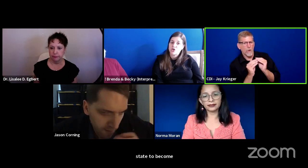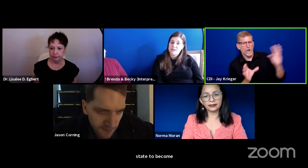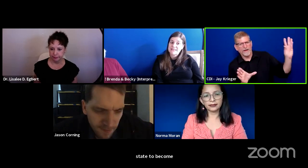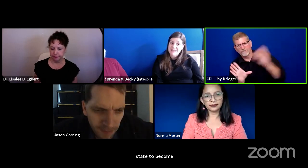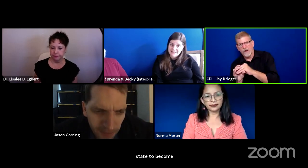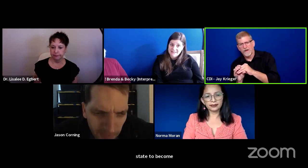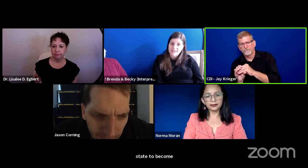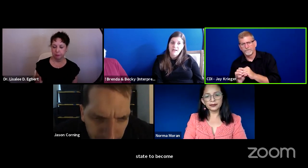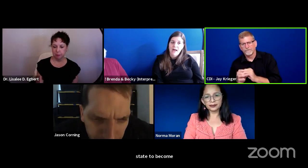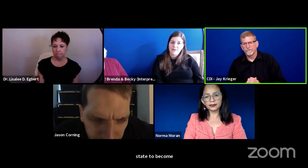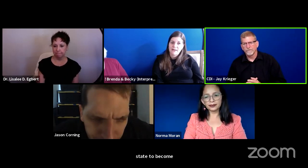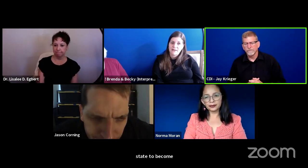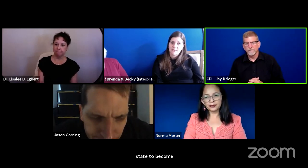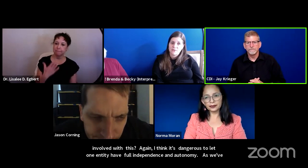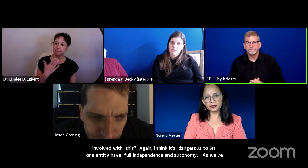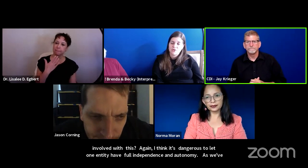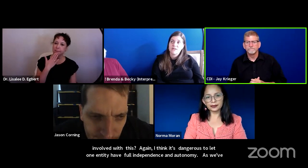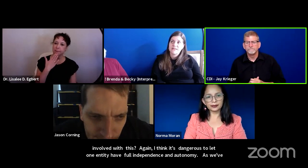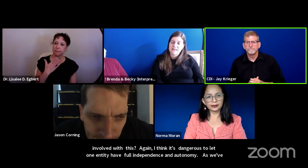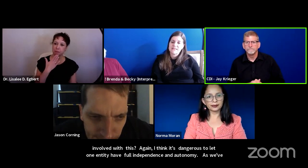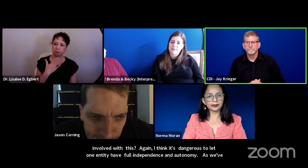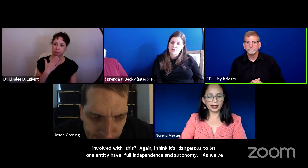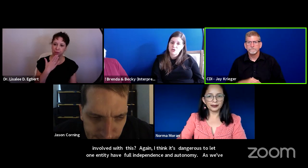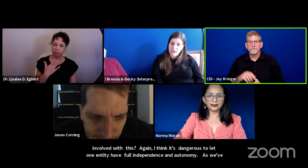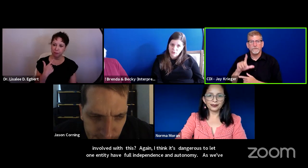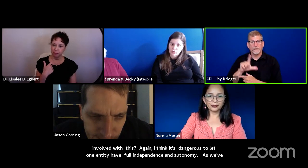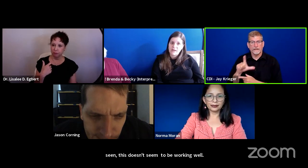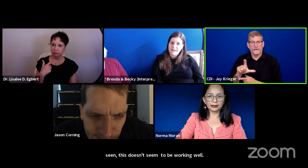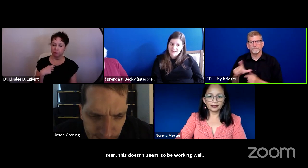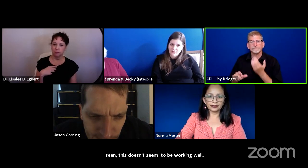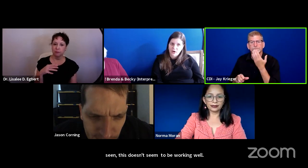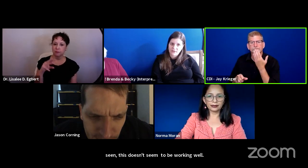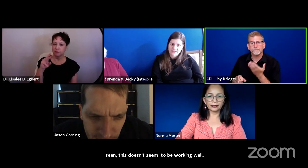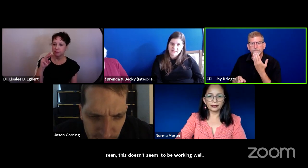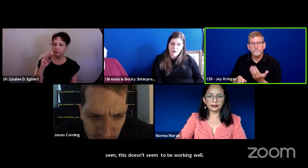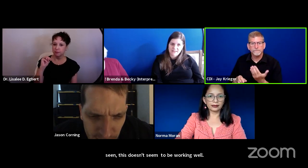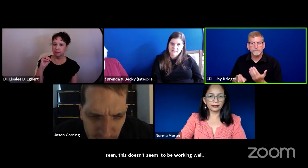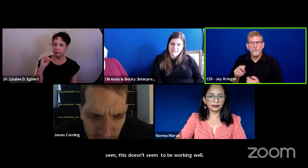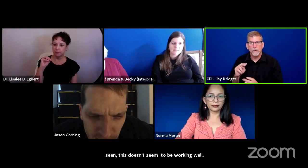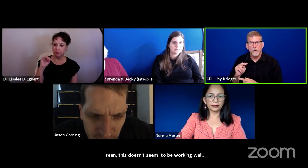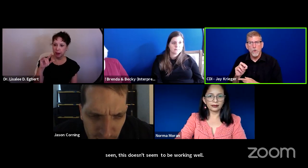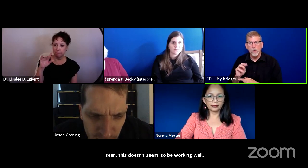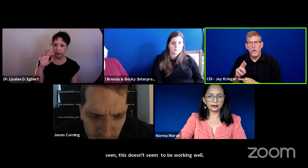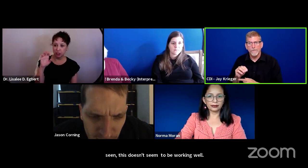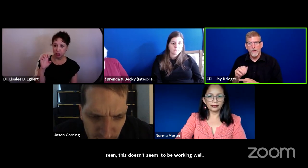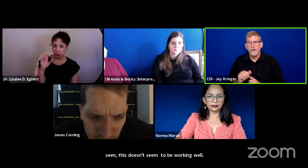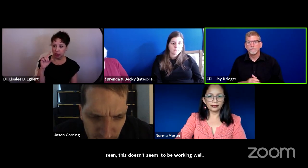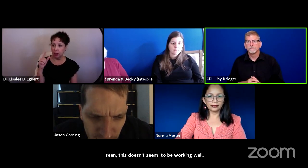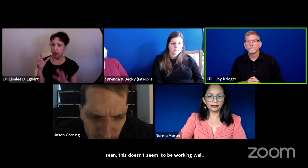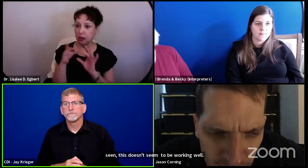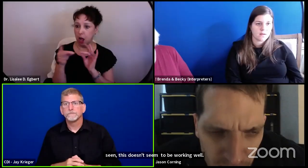Should the state's inspector general get involved in this process?